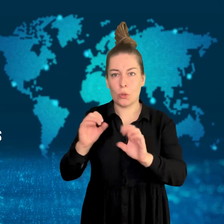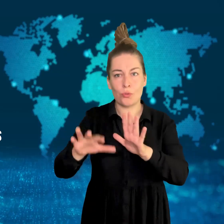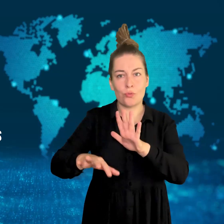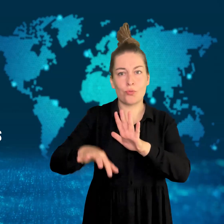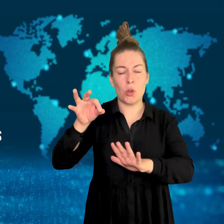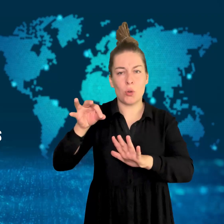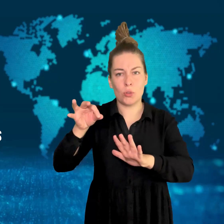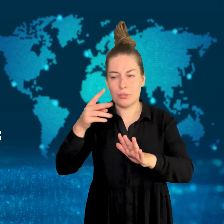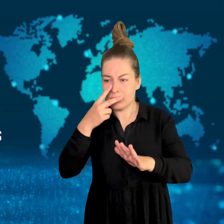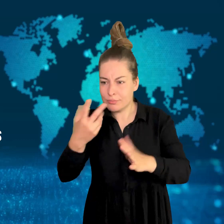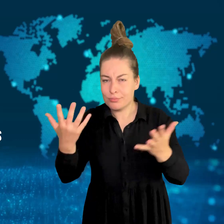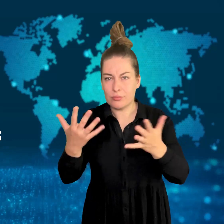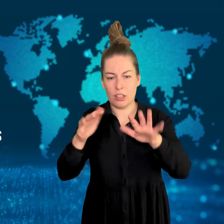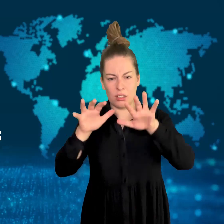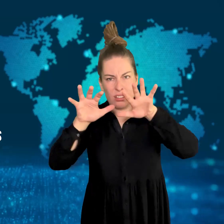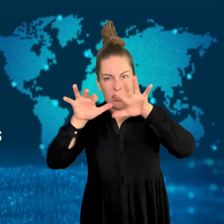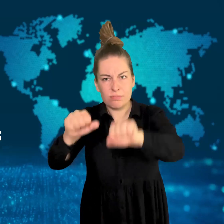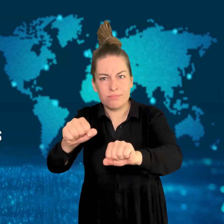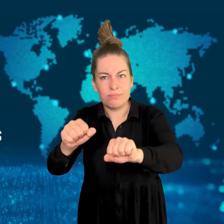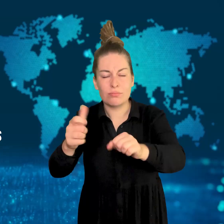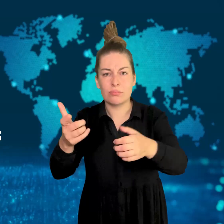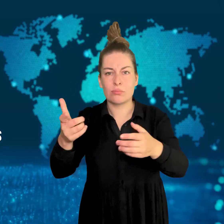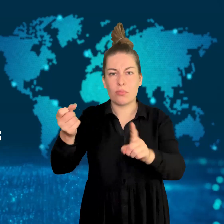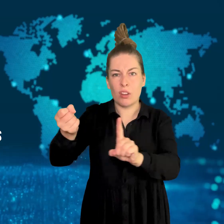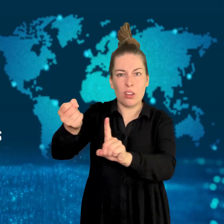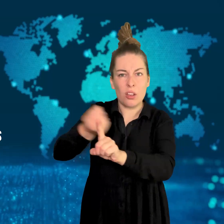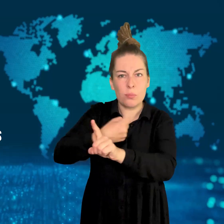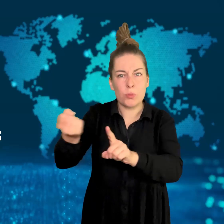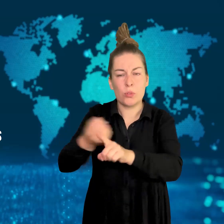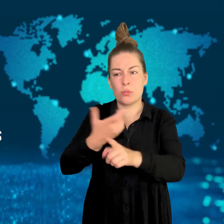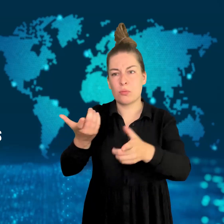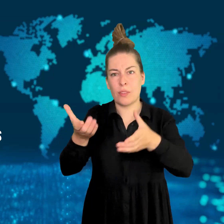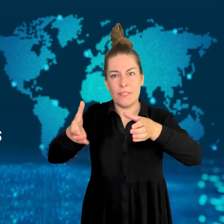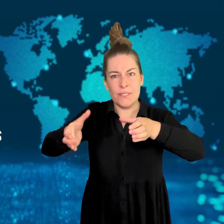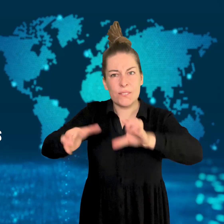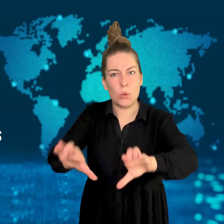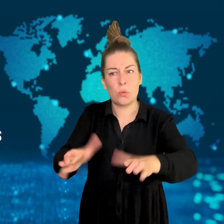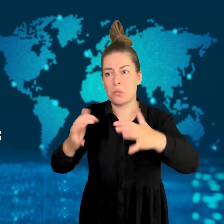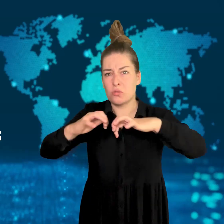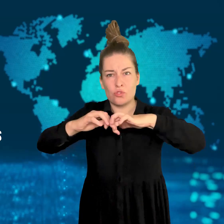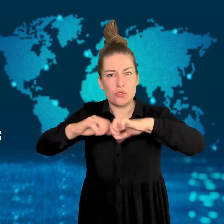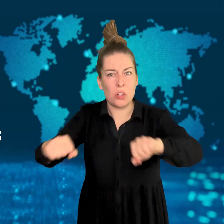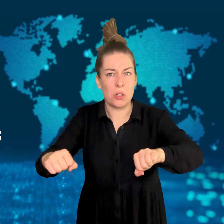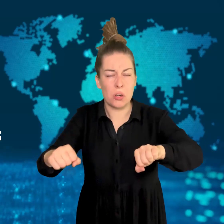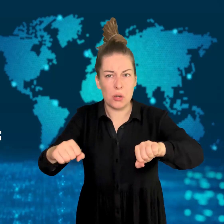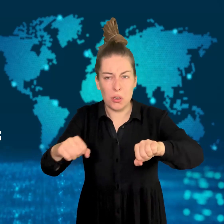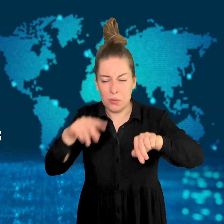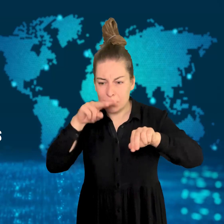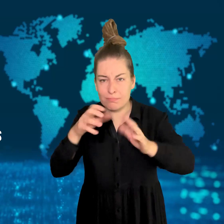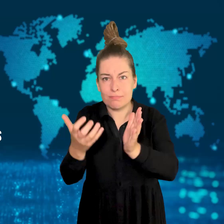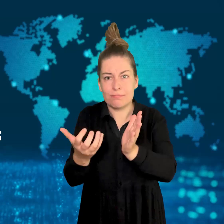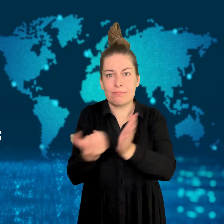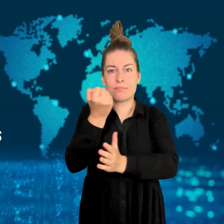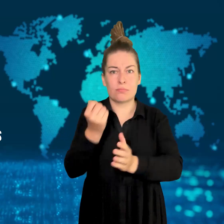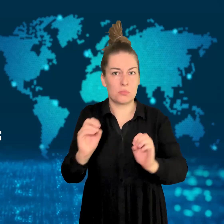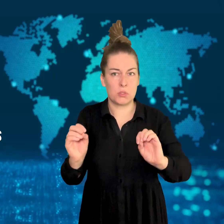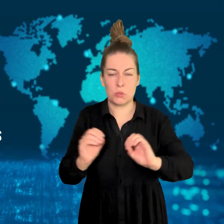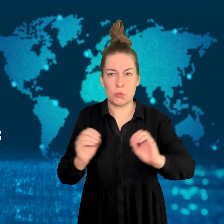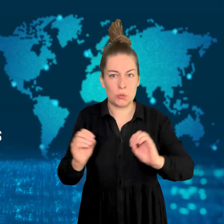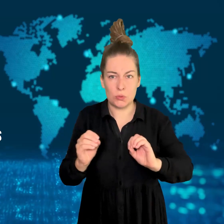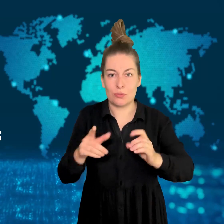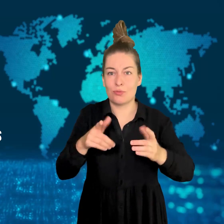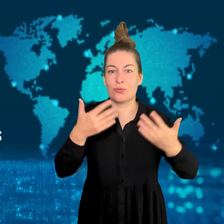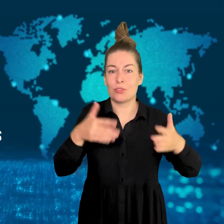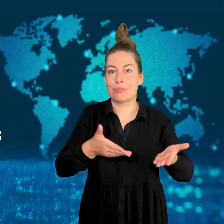They found no evidence of kidnapping, torture or abuse.